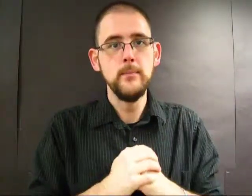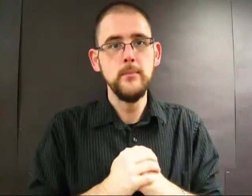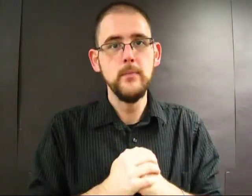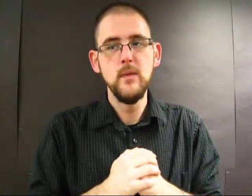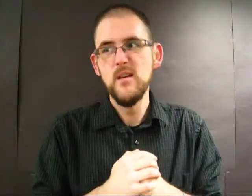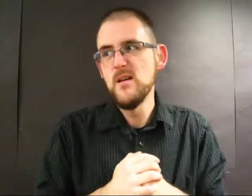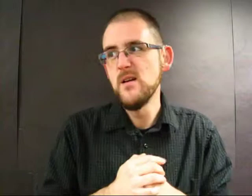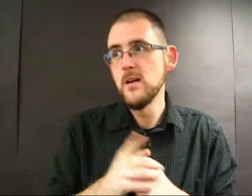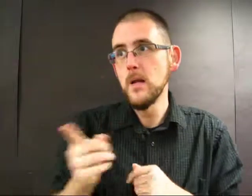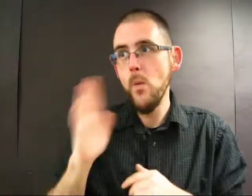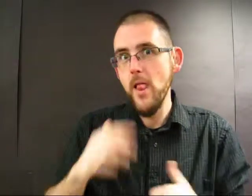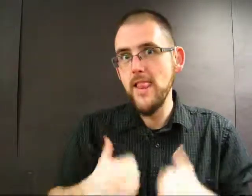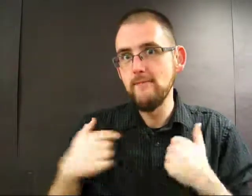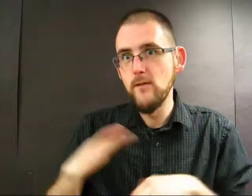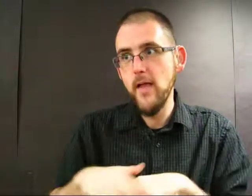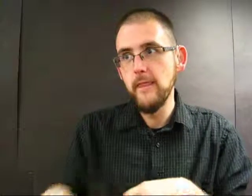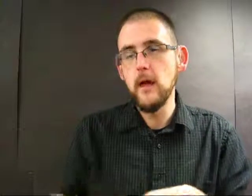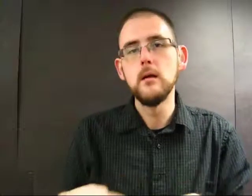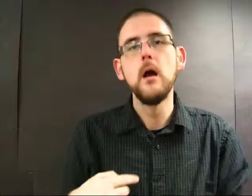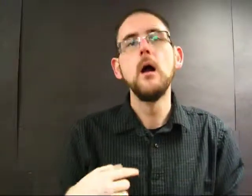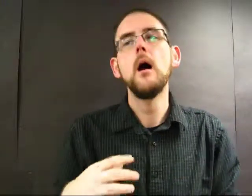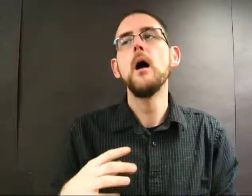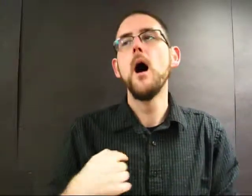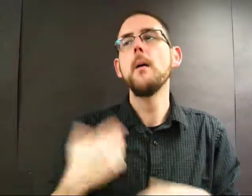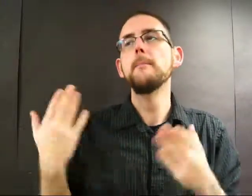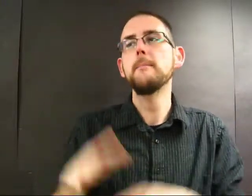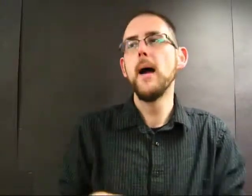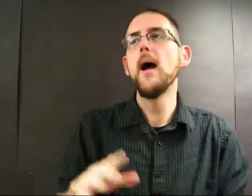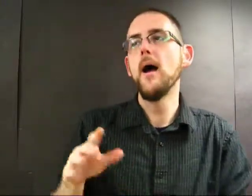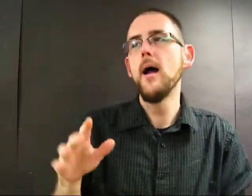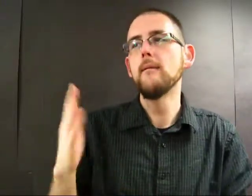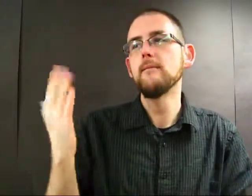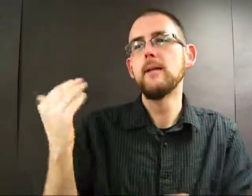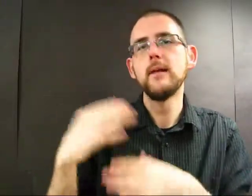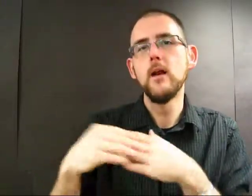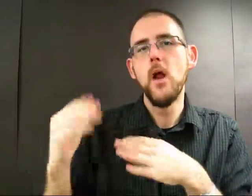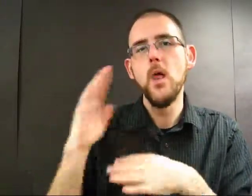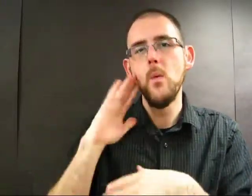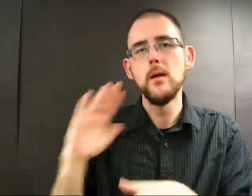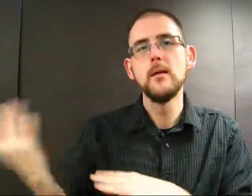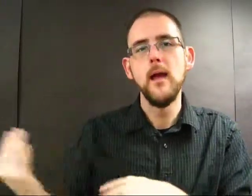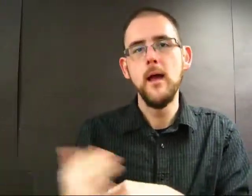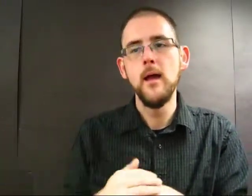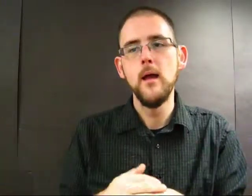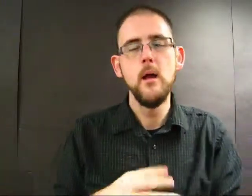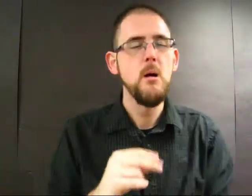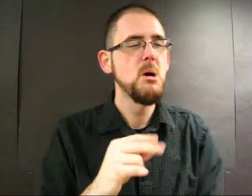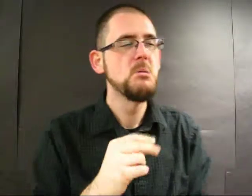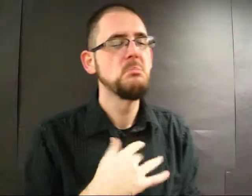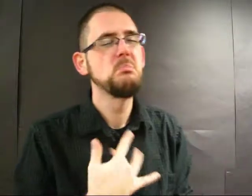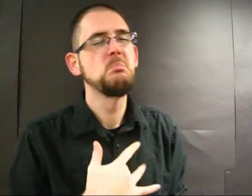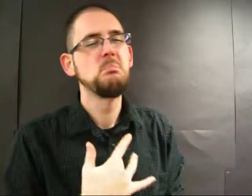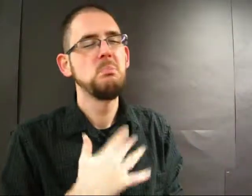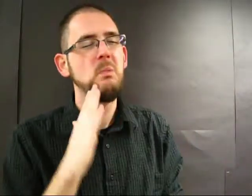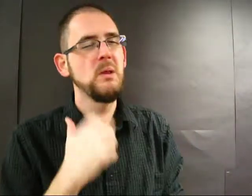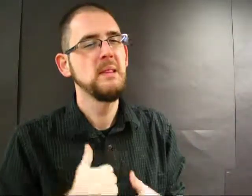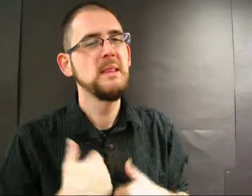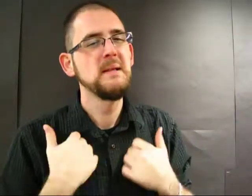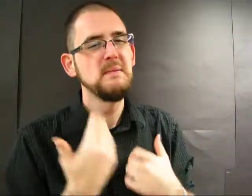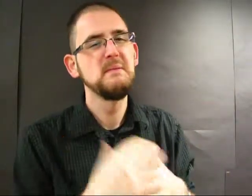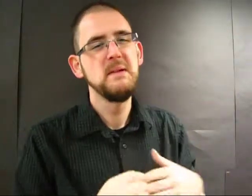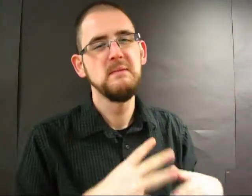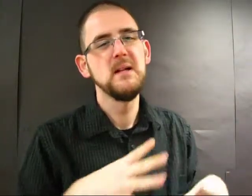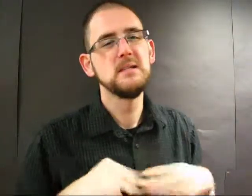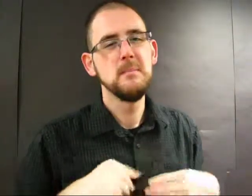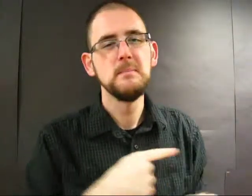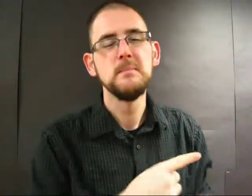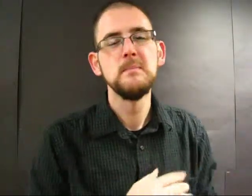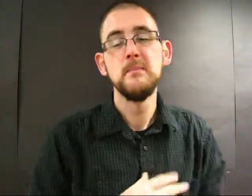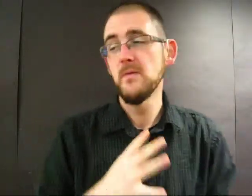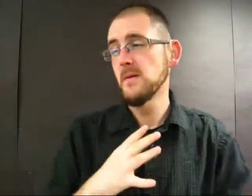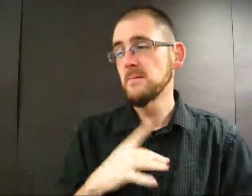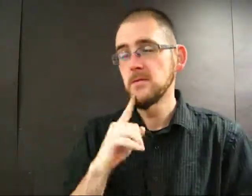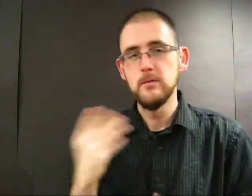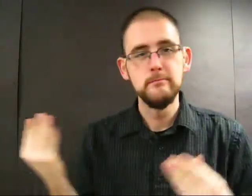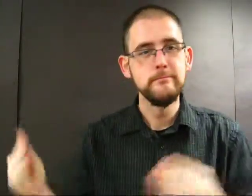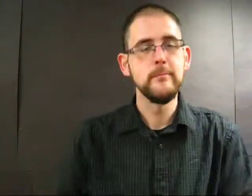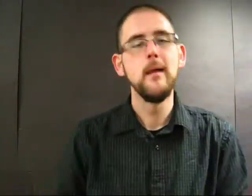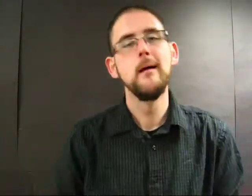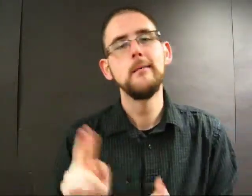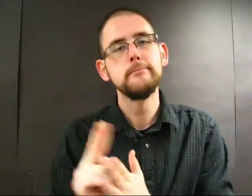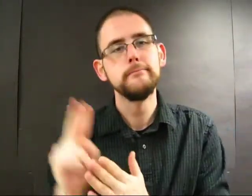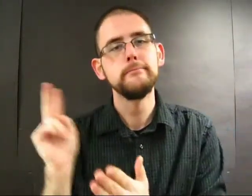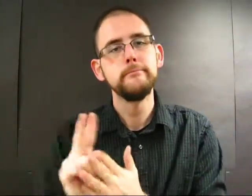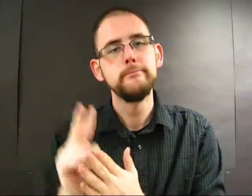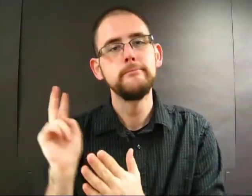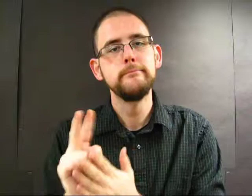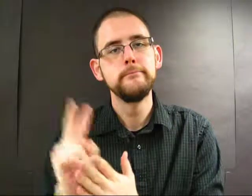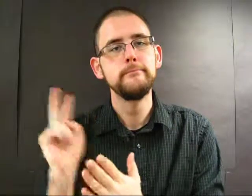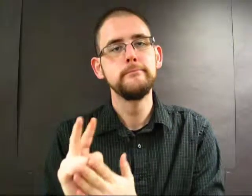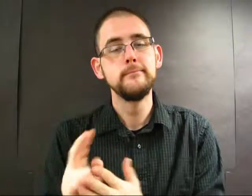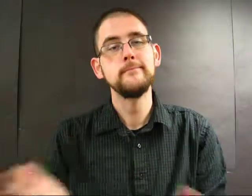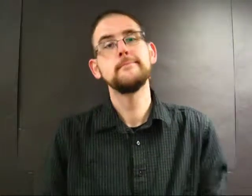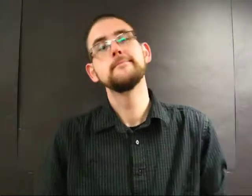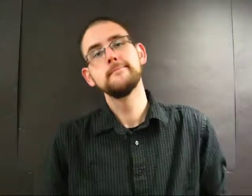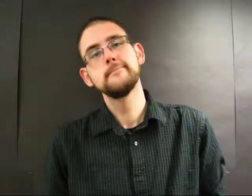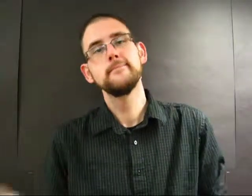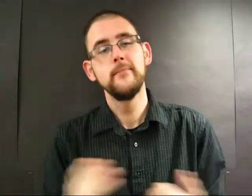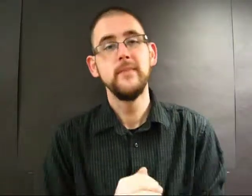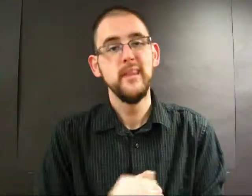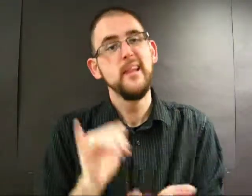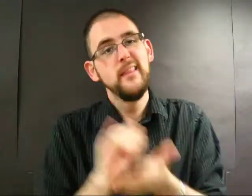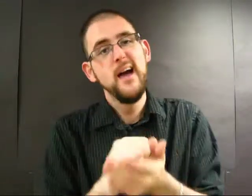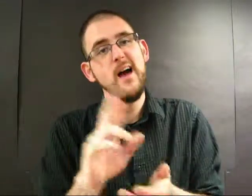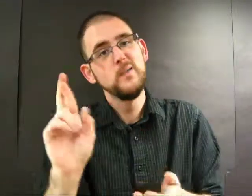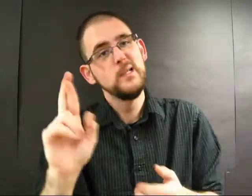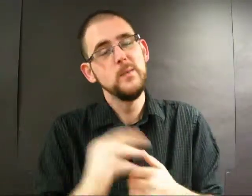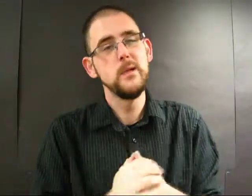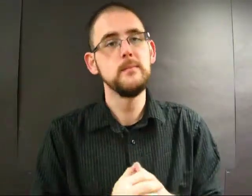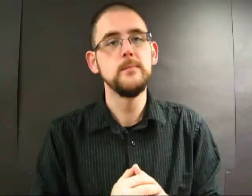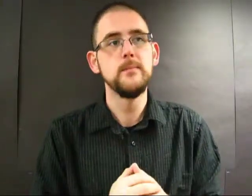Say maybe 15 bucks, and the person who bets against him usually loses.